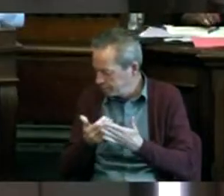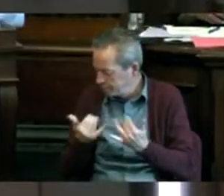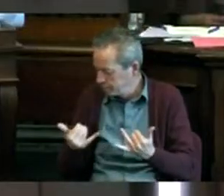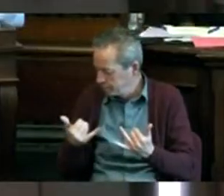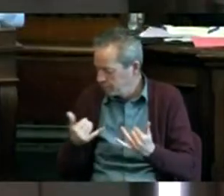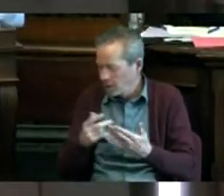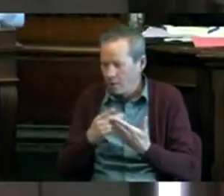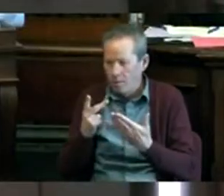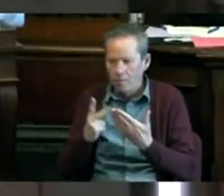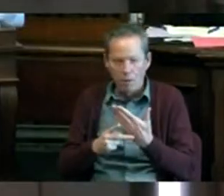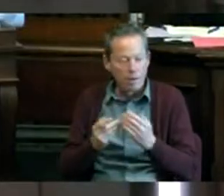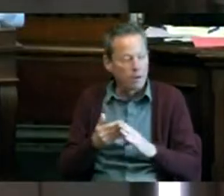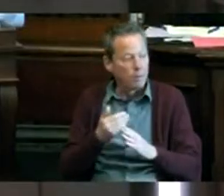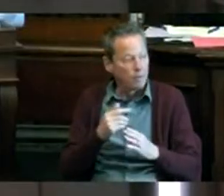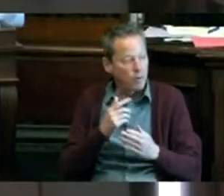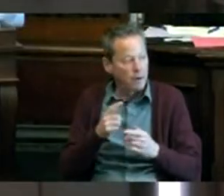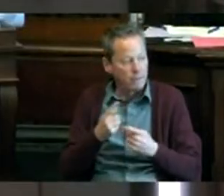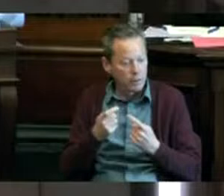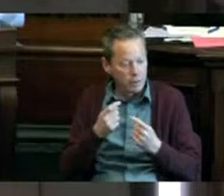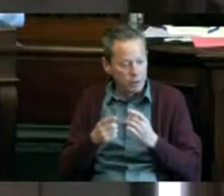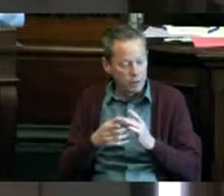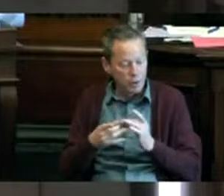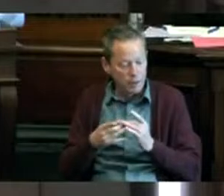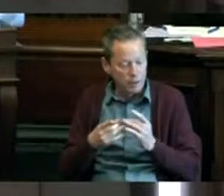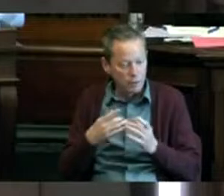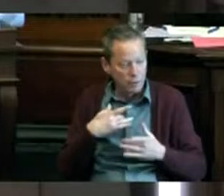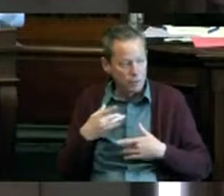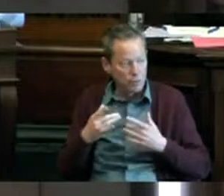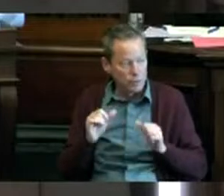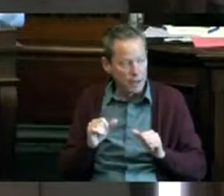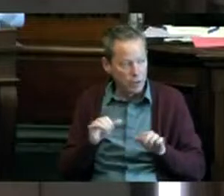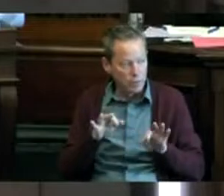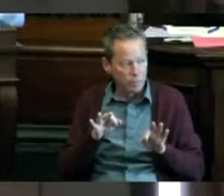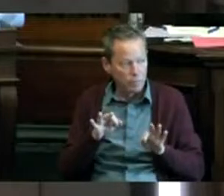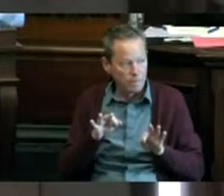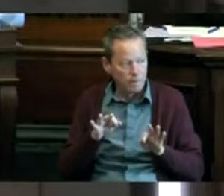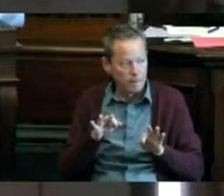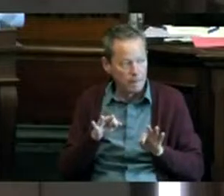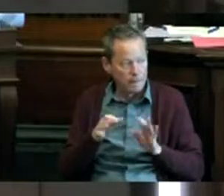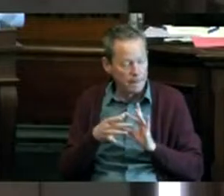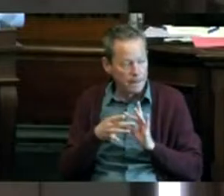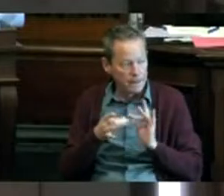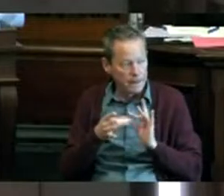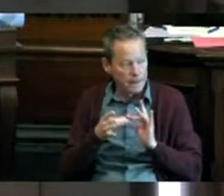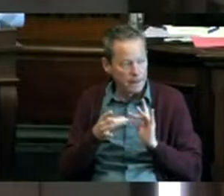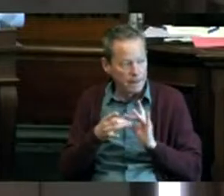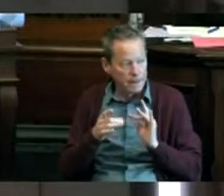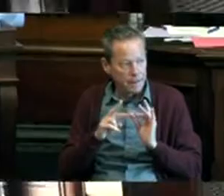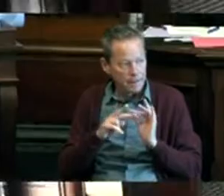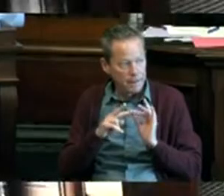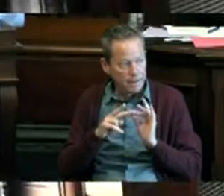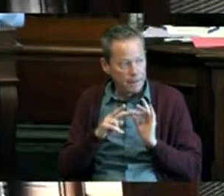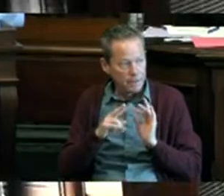Rochester Joint Schools Construction Board Facilities Modernization program. Patrick, before we go into questions,